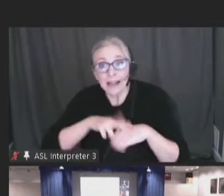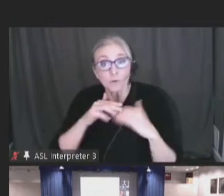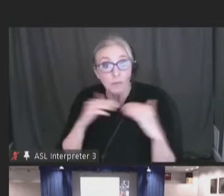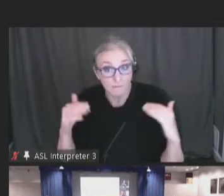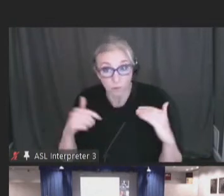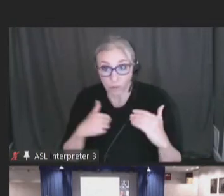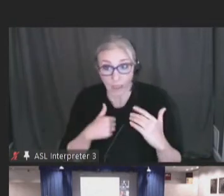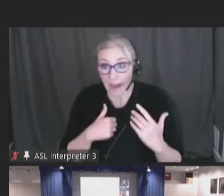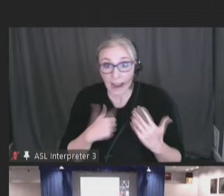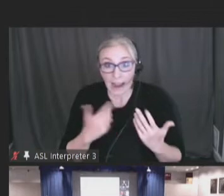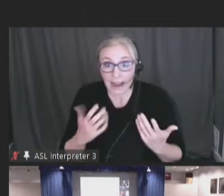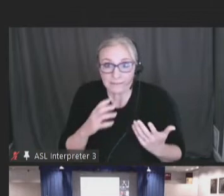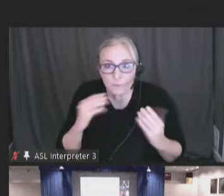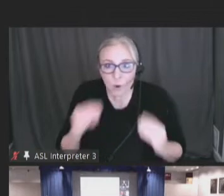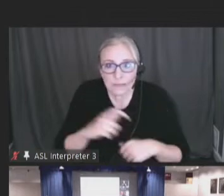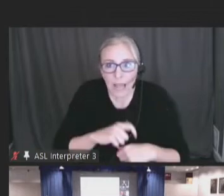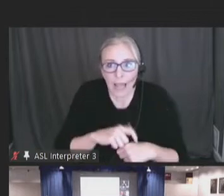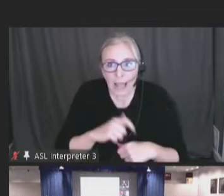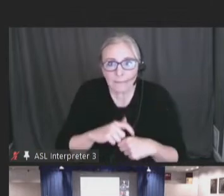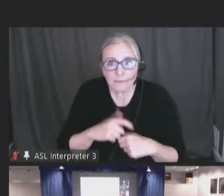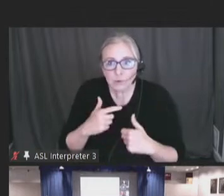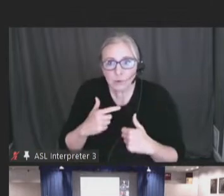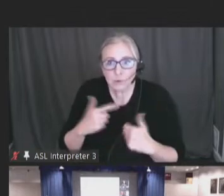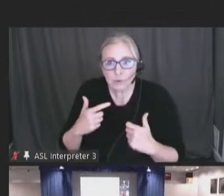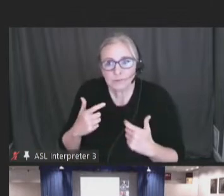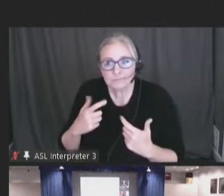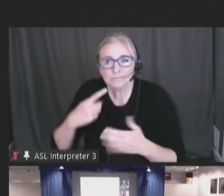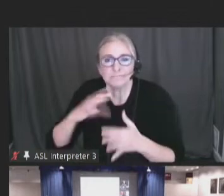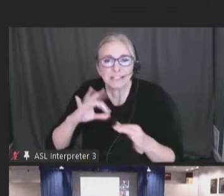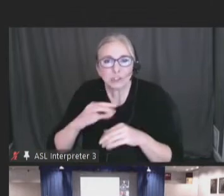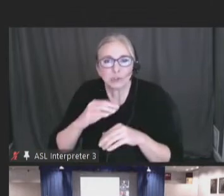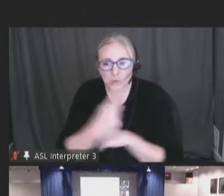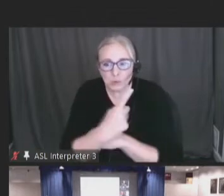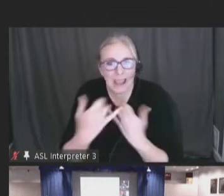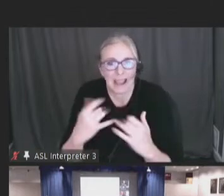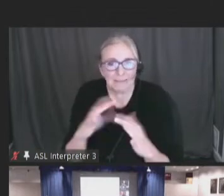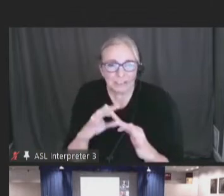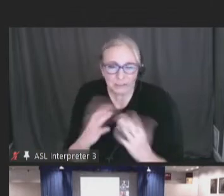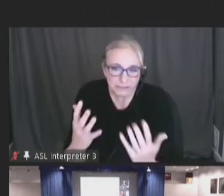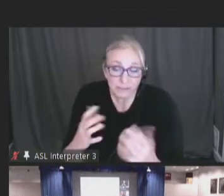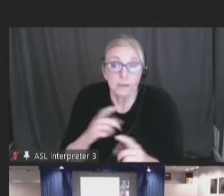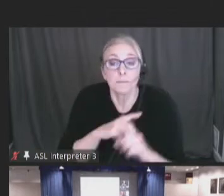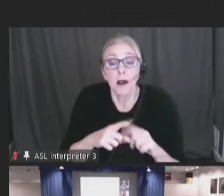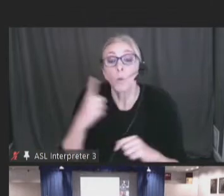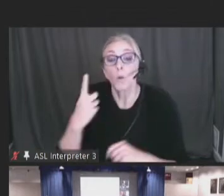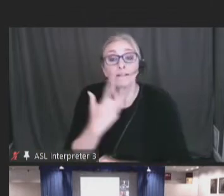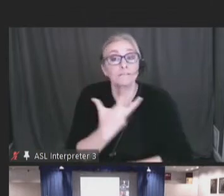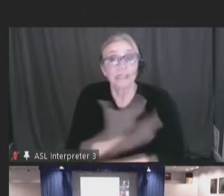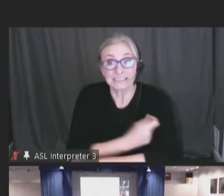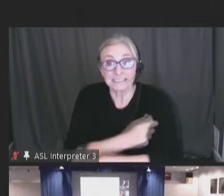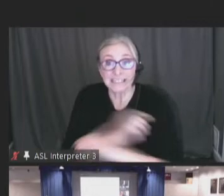just didn't have time to lift up. But one of them is our vaccine equity repository.